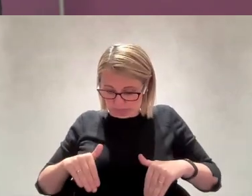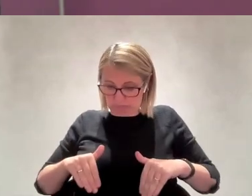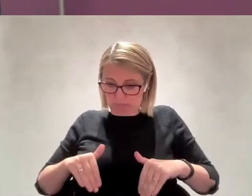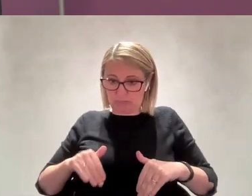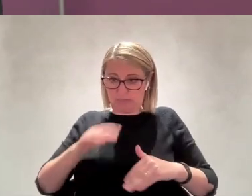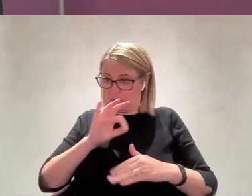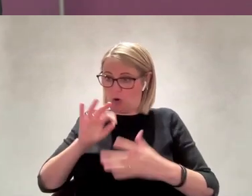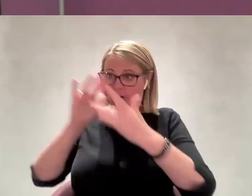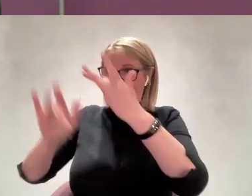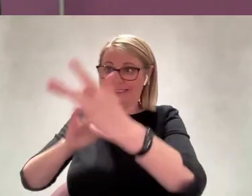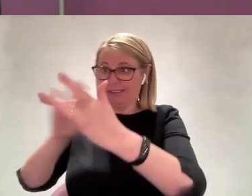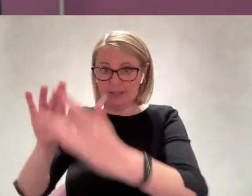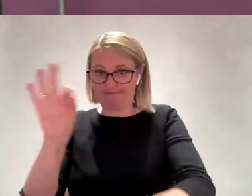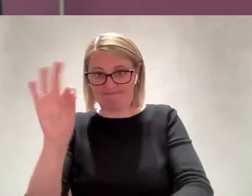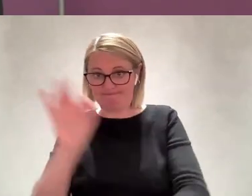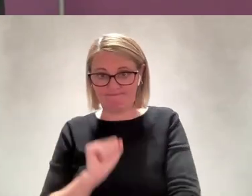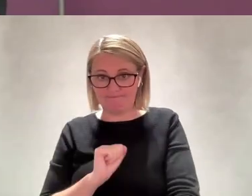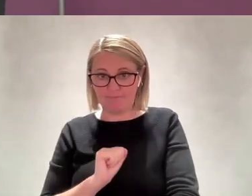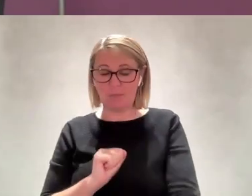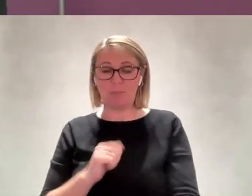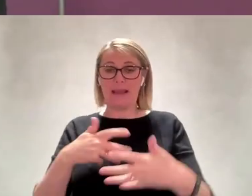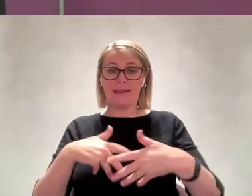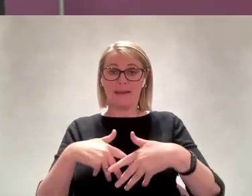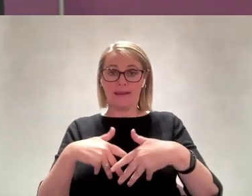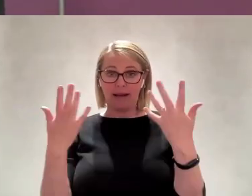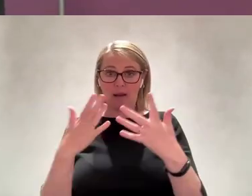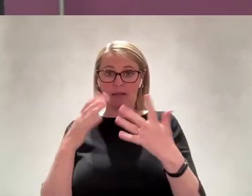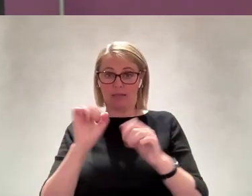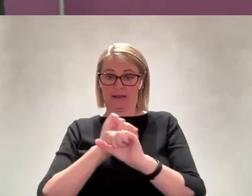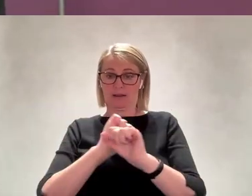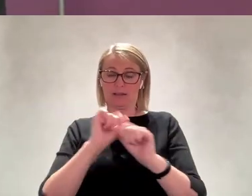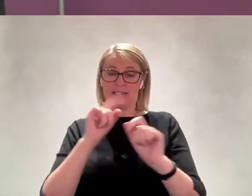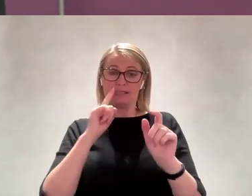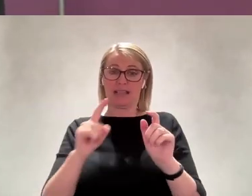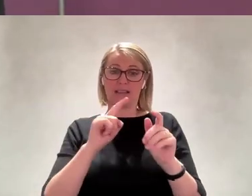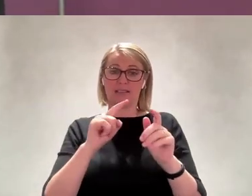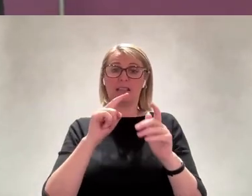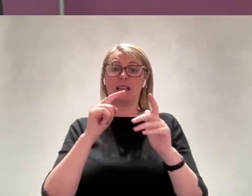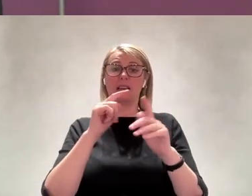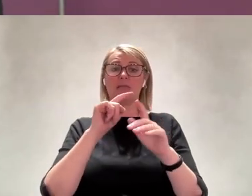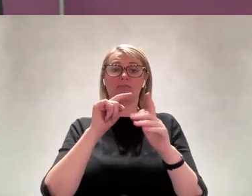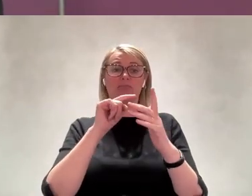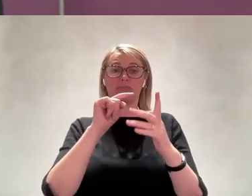of not being on the internet, but certainly anything classified, official, sensitive or above, I would